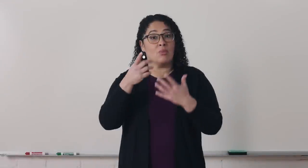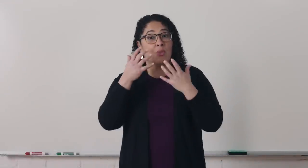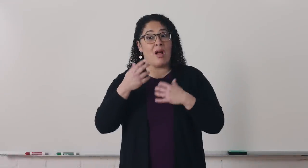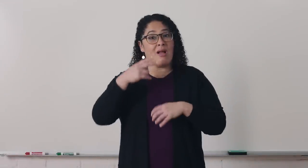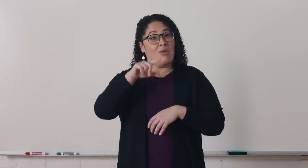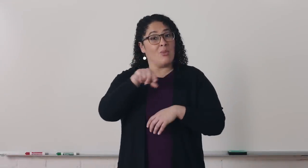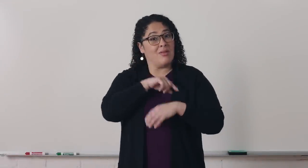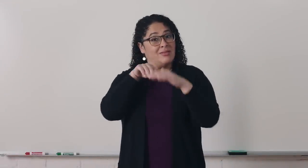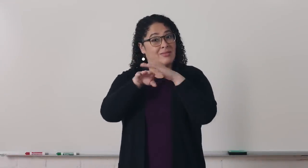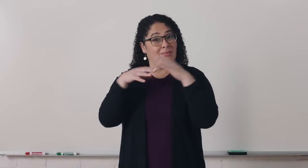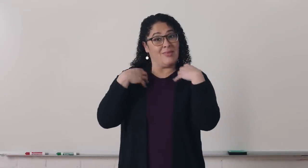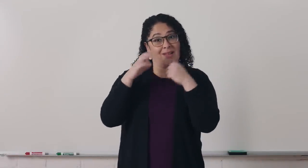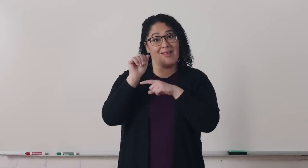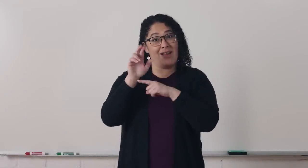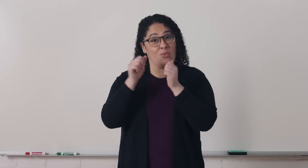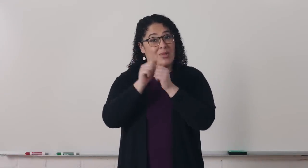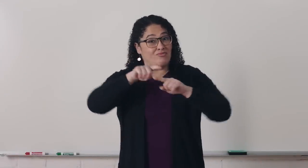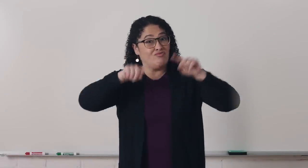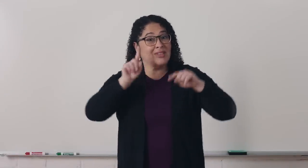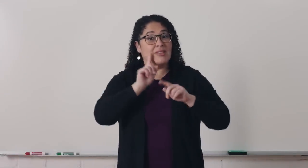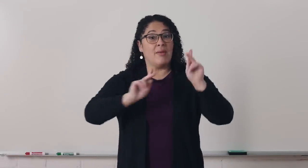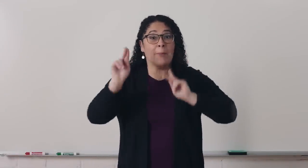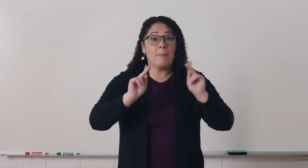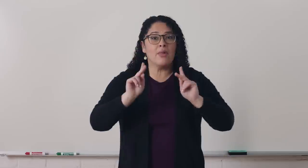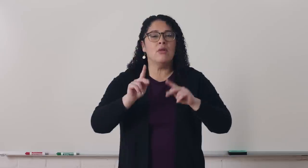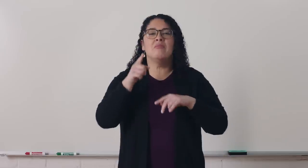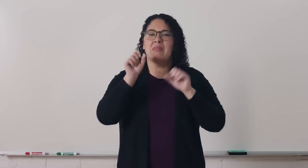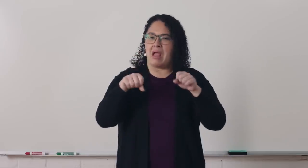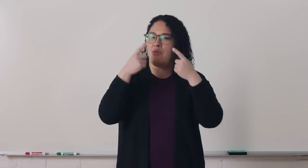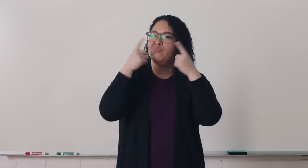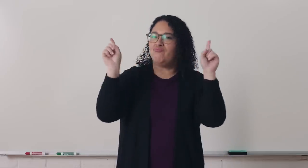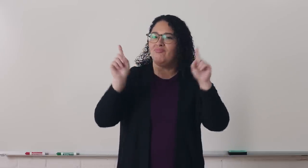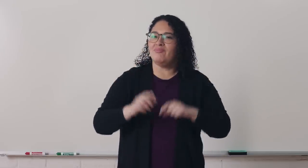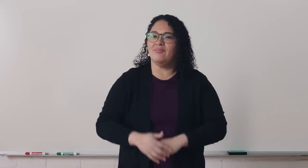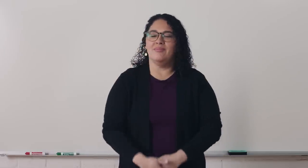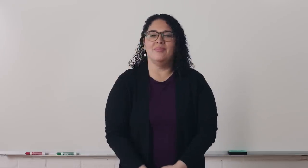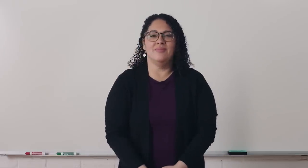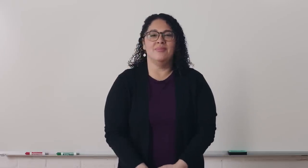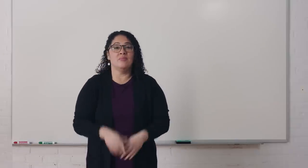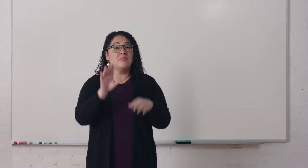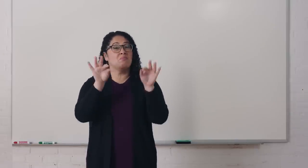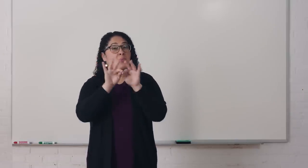It is possible to achieve high quality, accessible healthcare with a variety of Deaf patients.